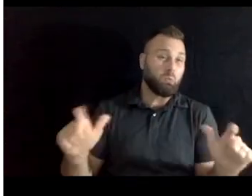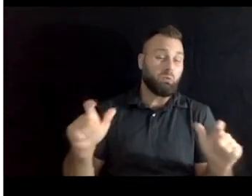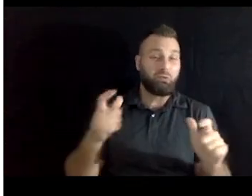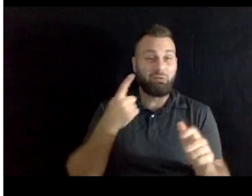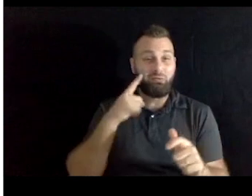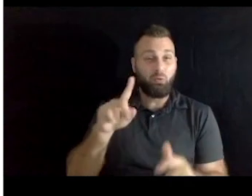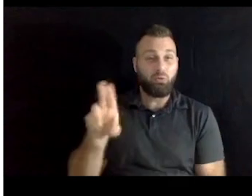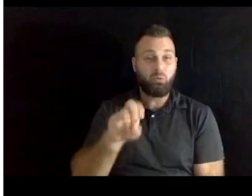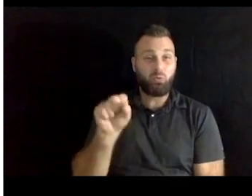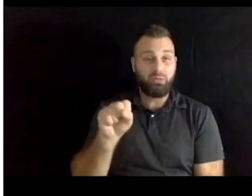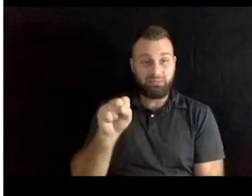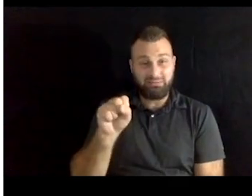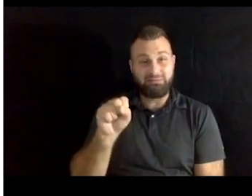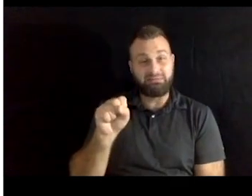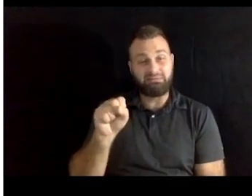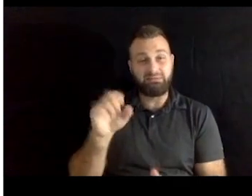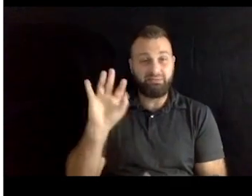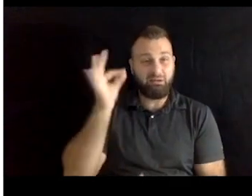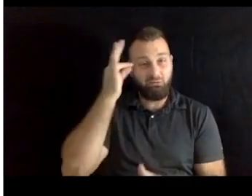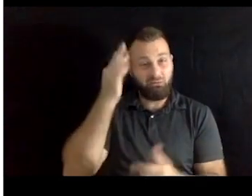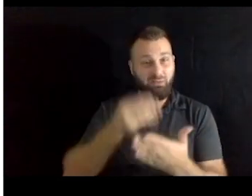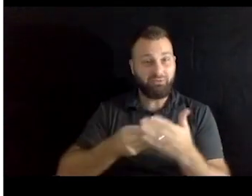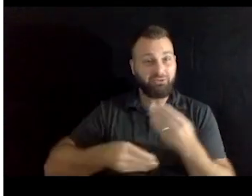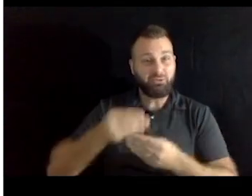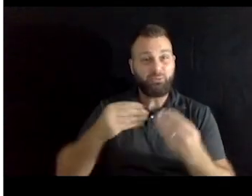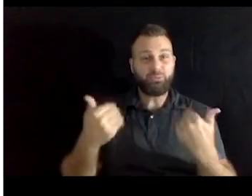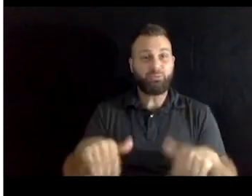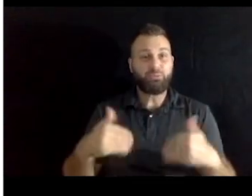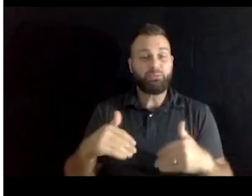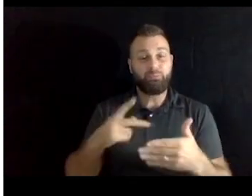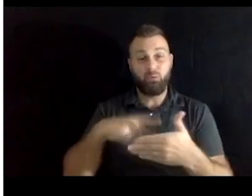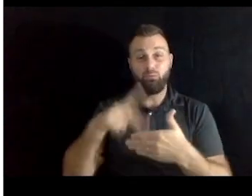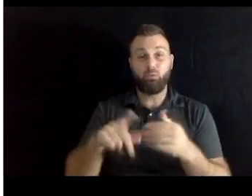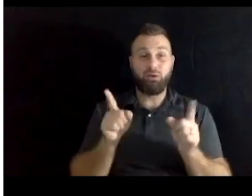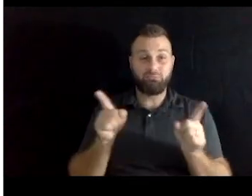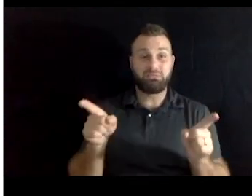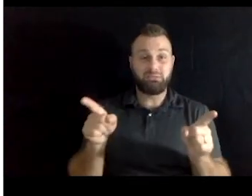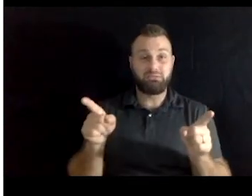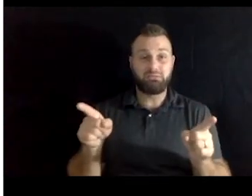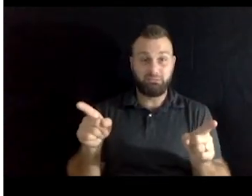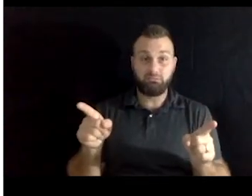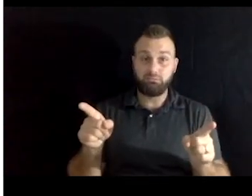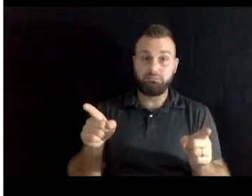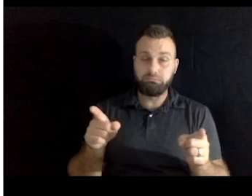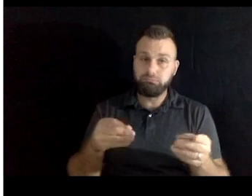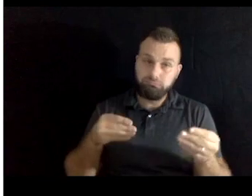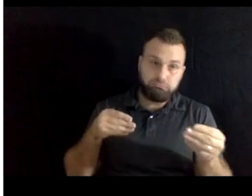even for the US federal budget. So these programs are a significant